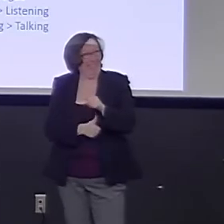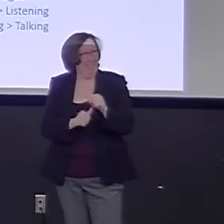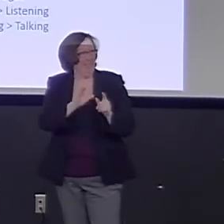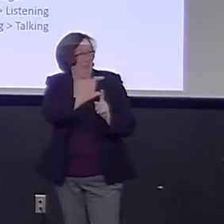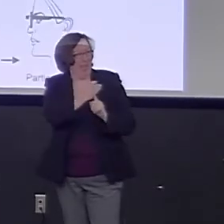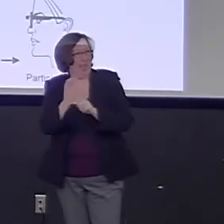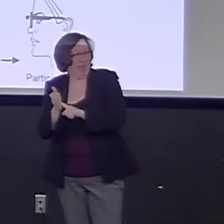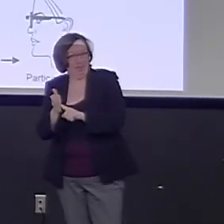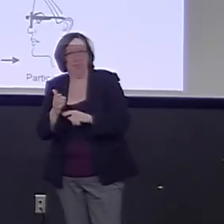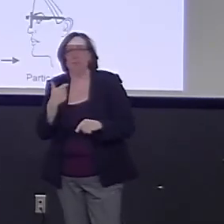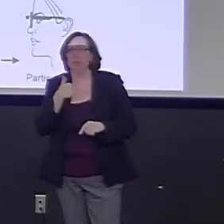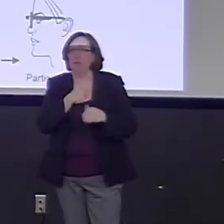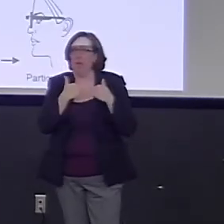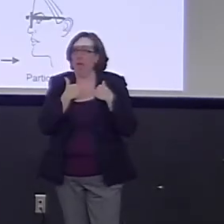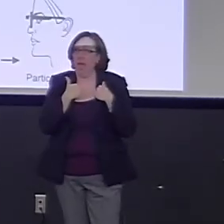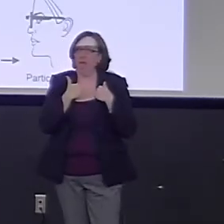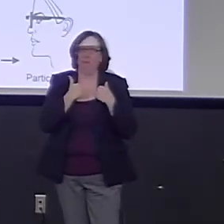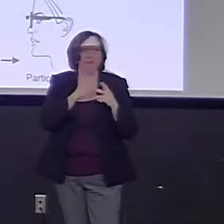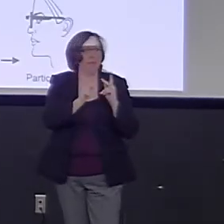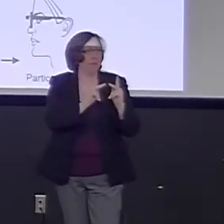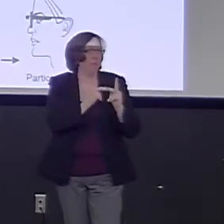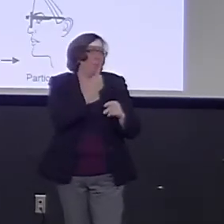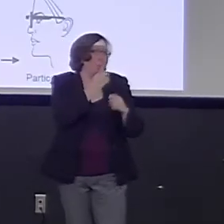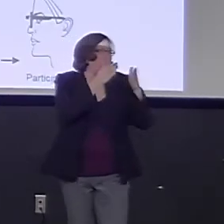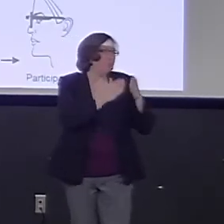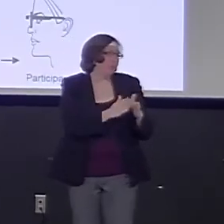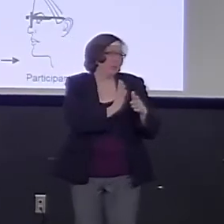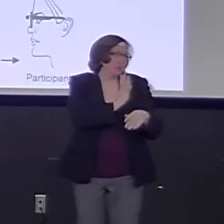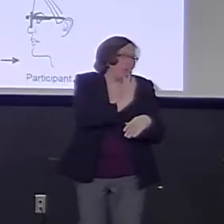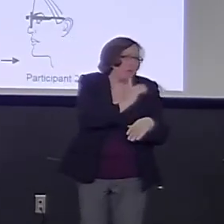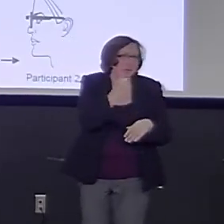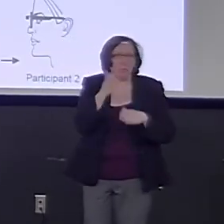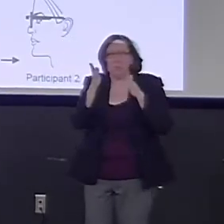Okay and I'll show you how that works. So let's take the old